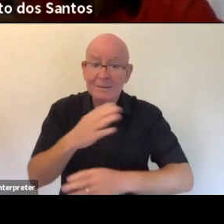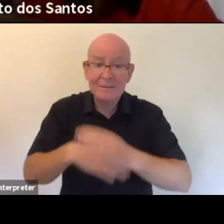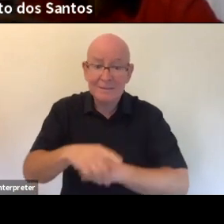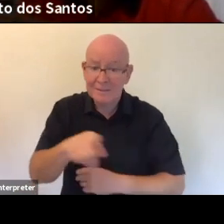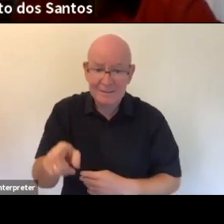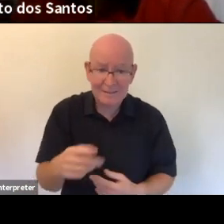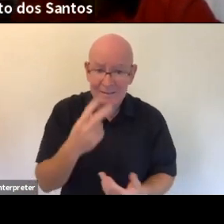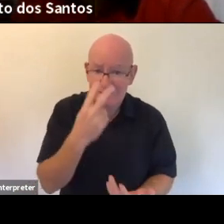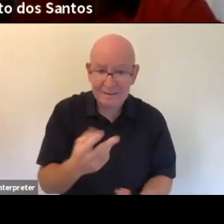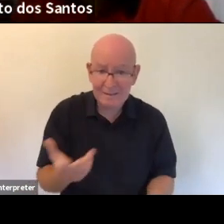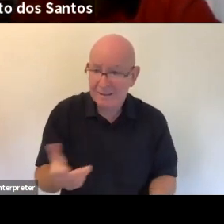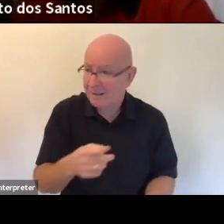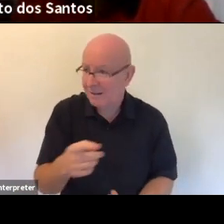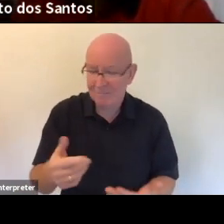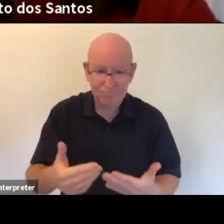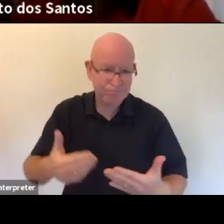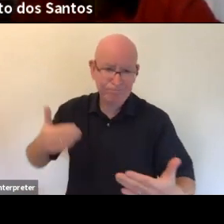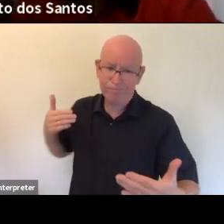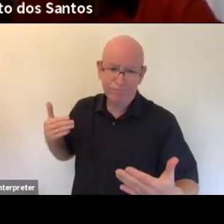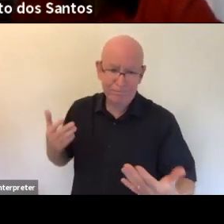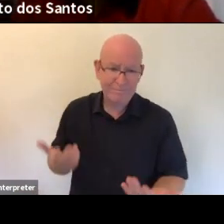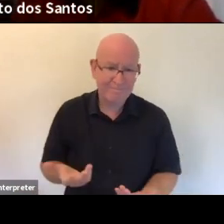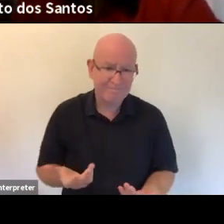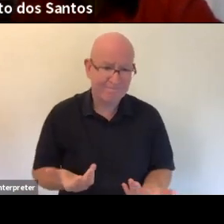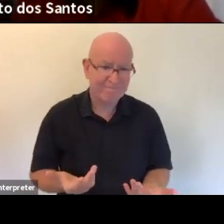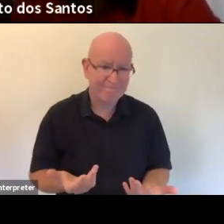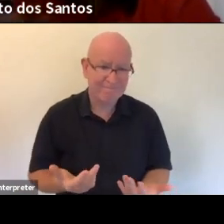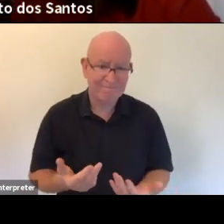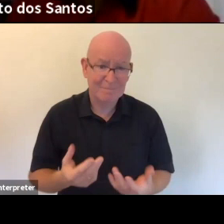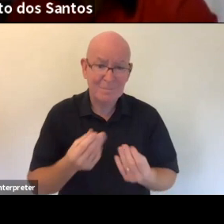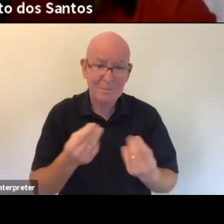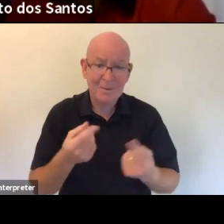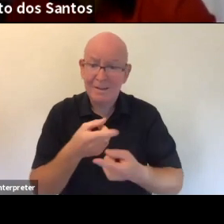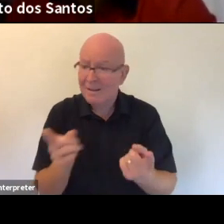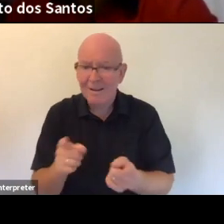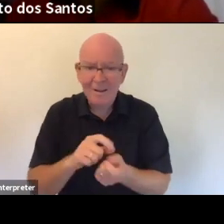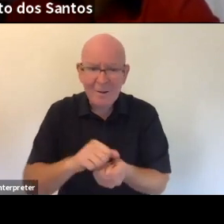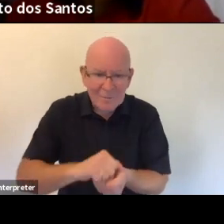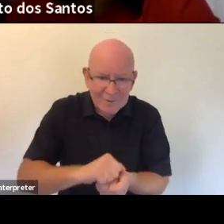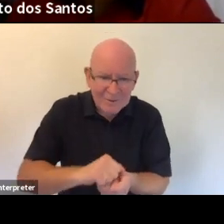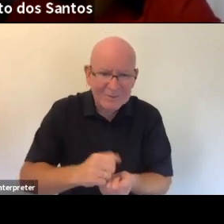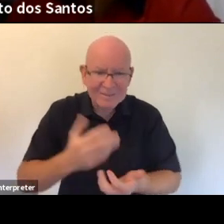around the place that no one is accessible for people with disabilities.